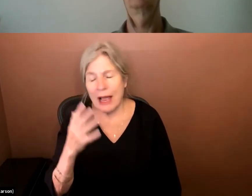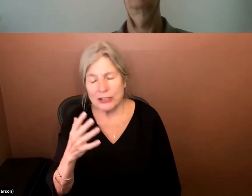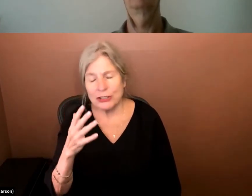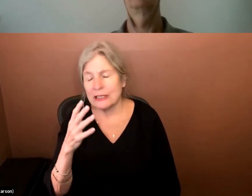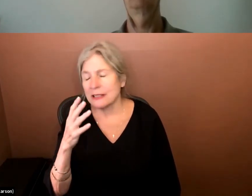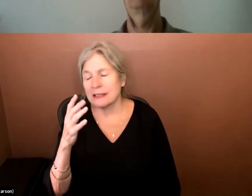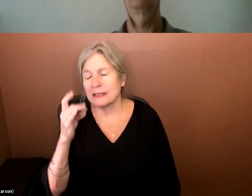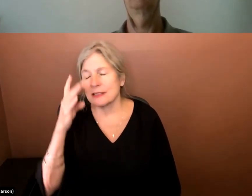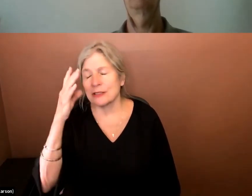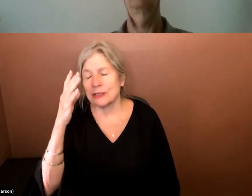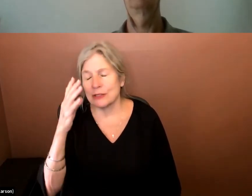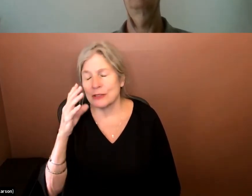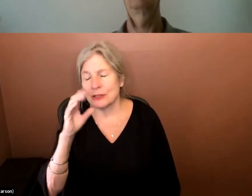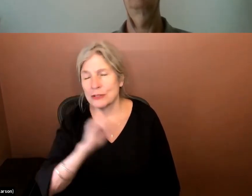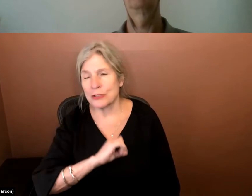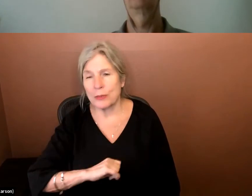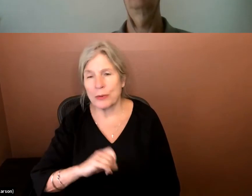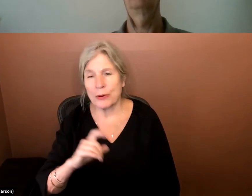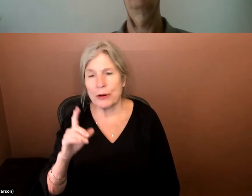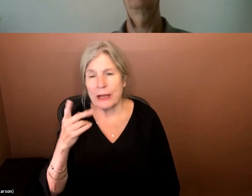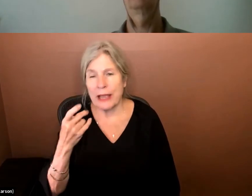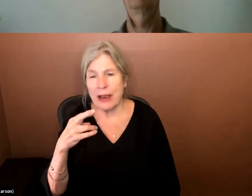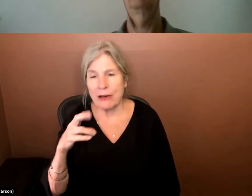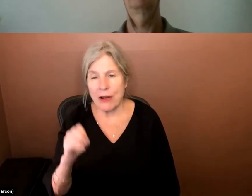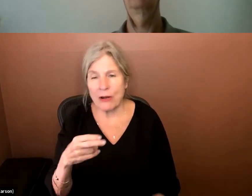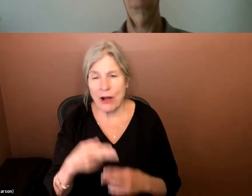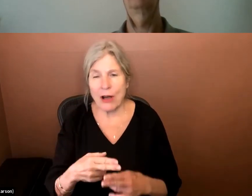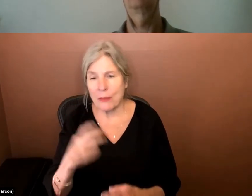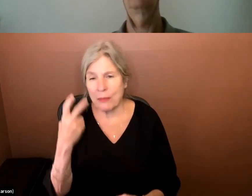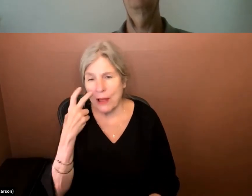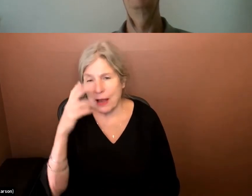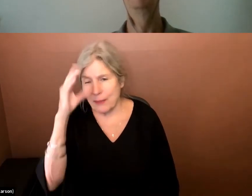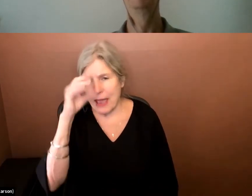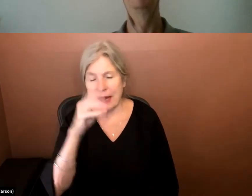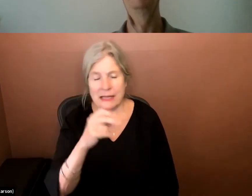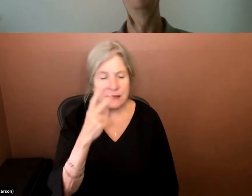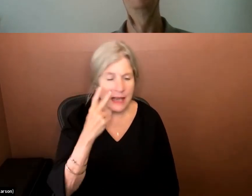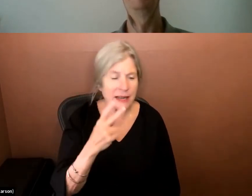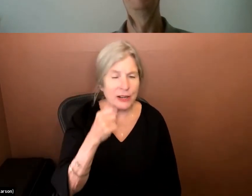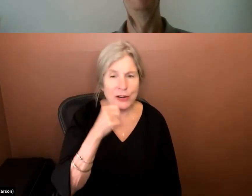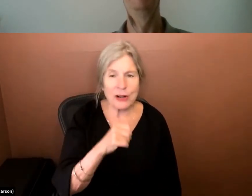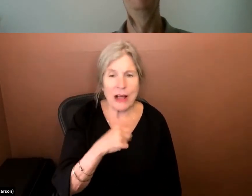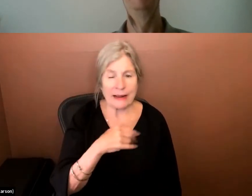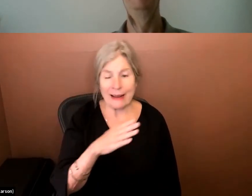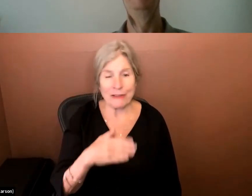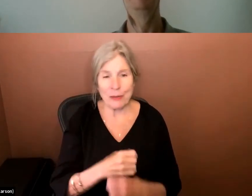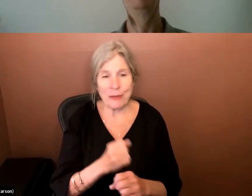comic called blind man and sighted girl that I never made because it just wasn't